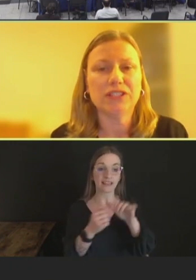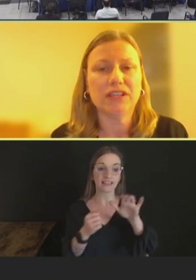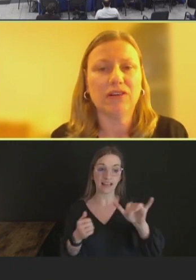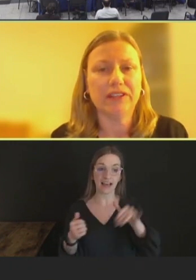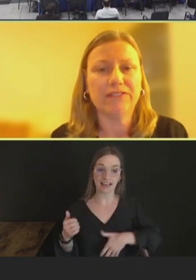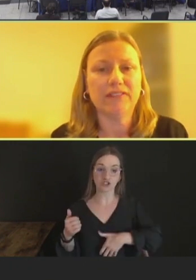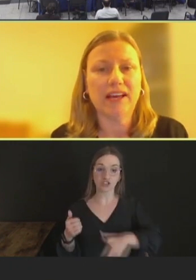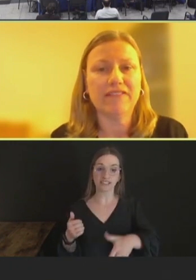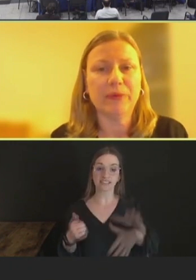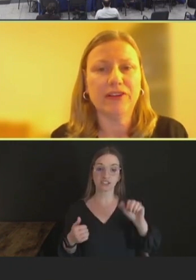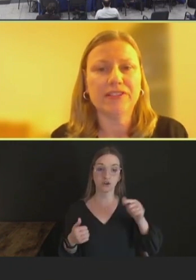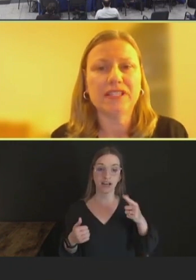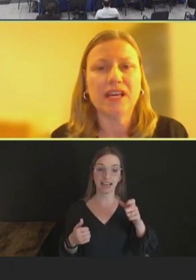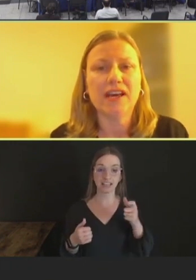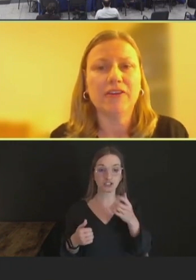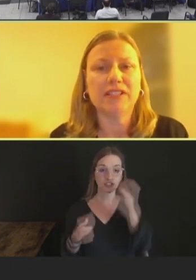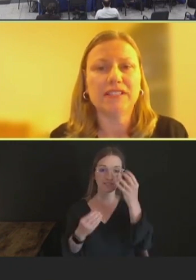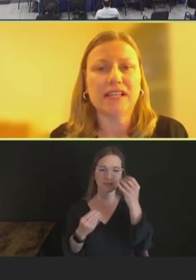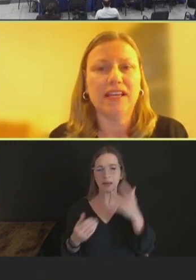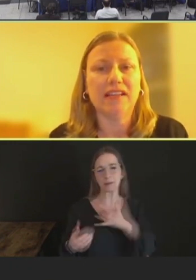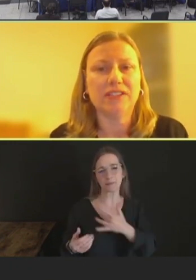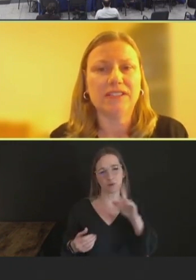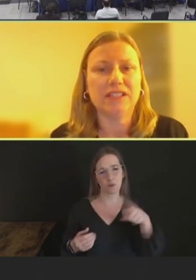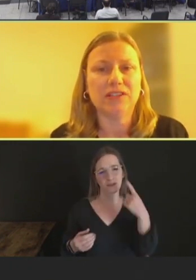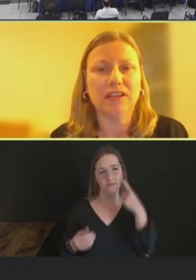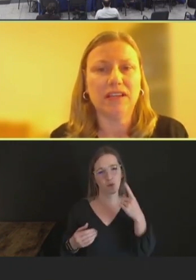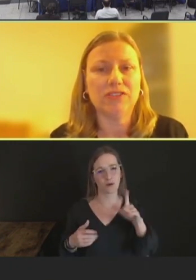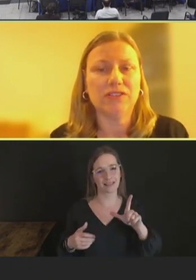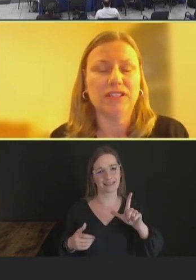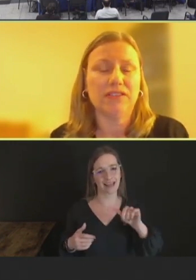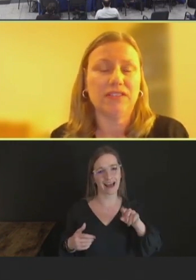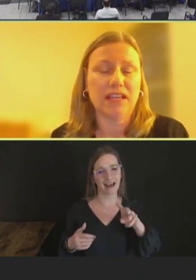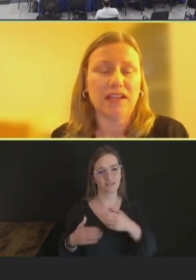usually only for live births, it would assign that gestational age using those data.